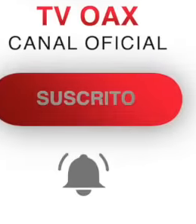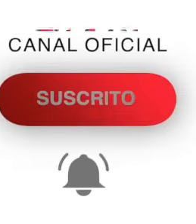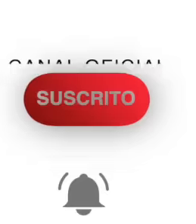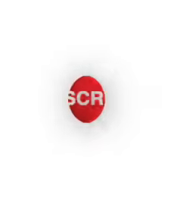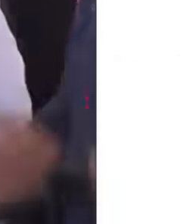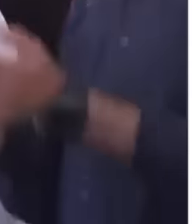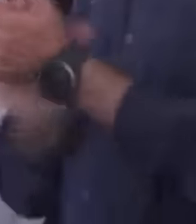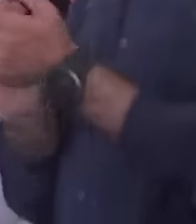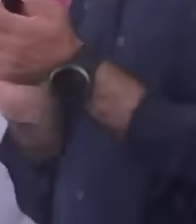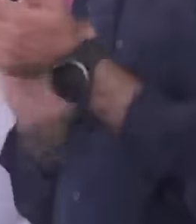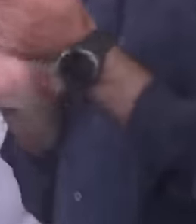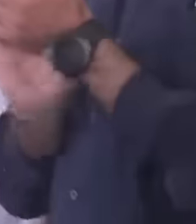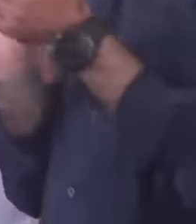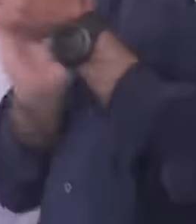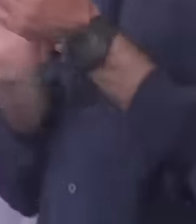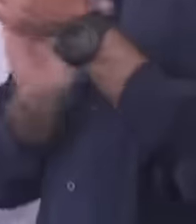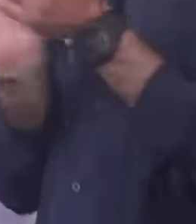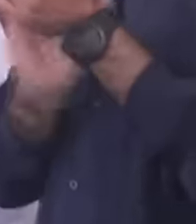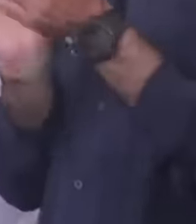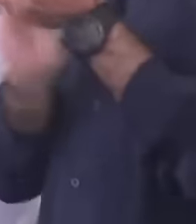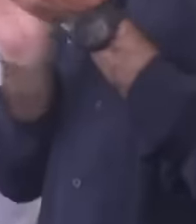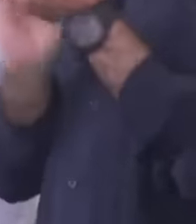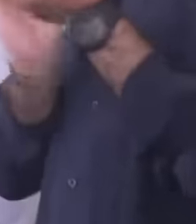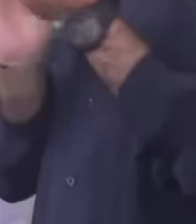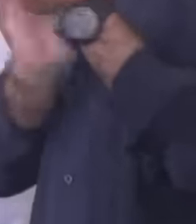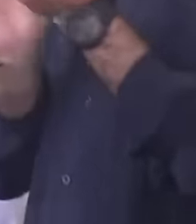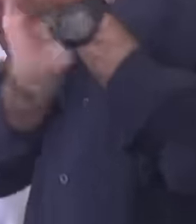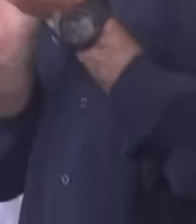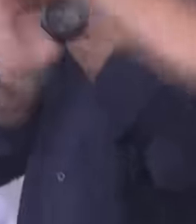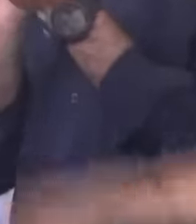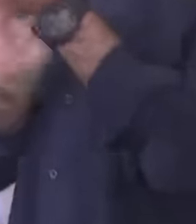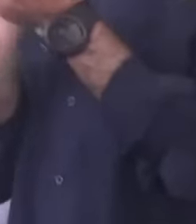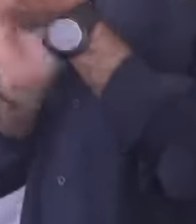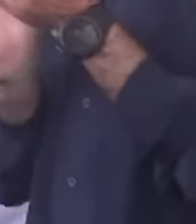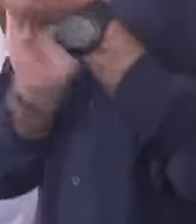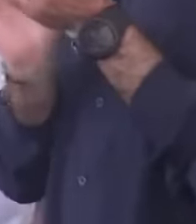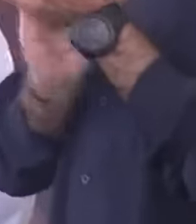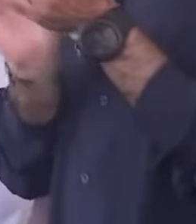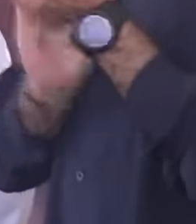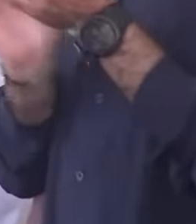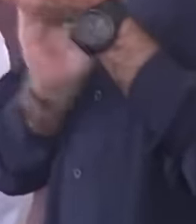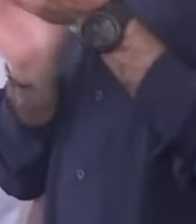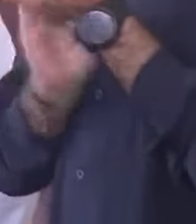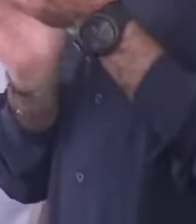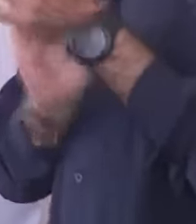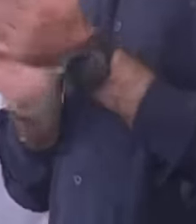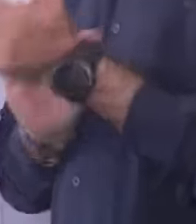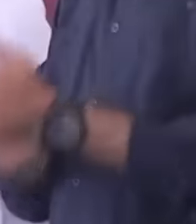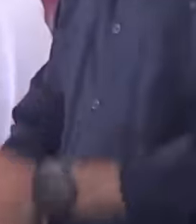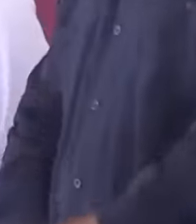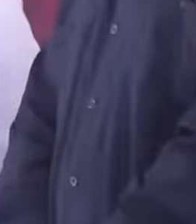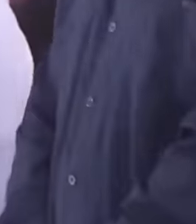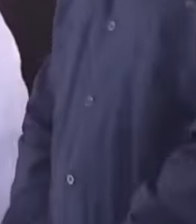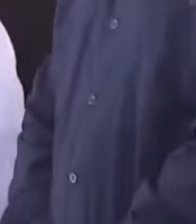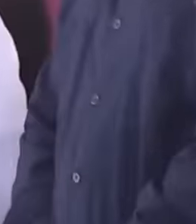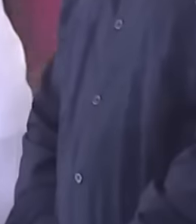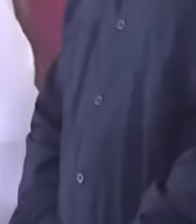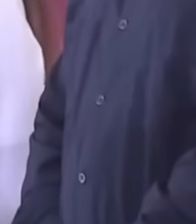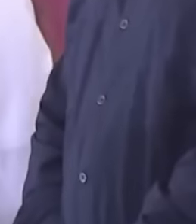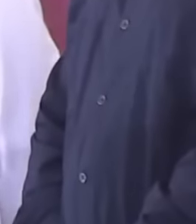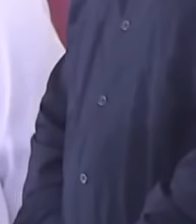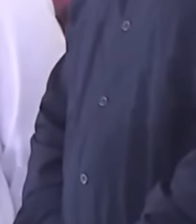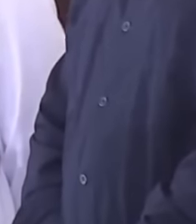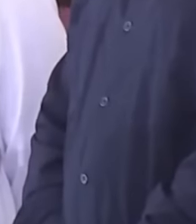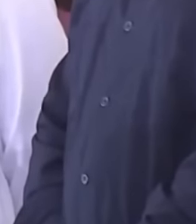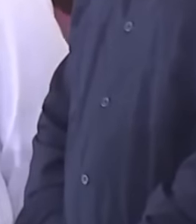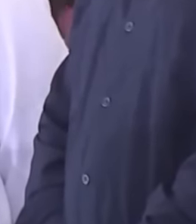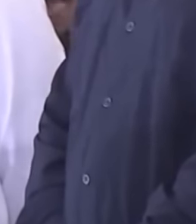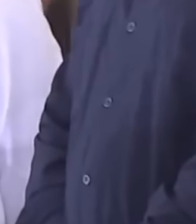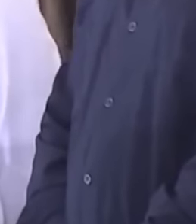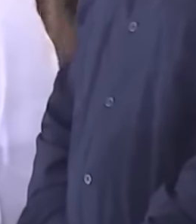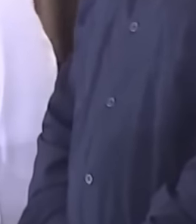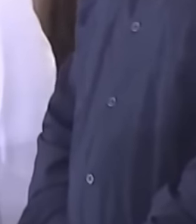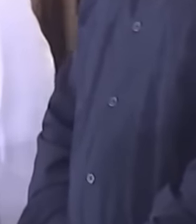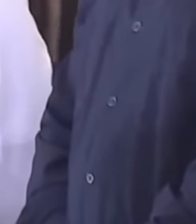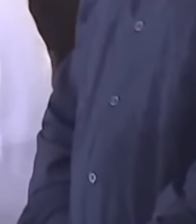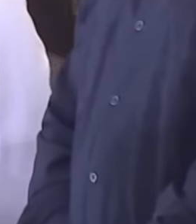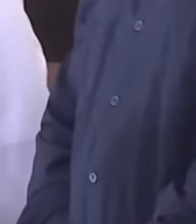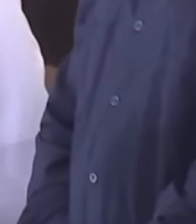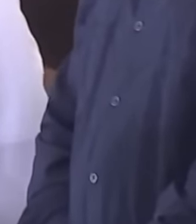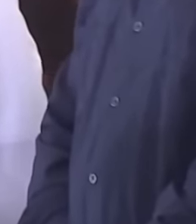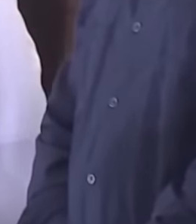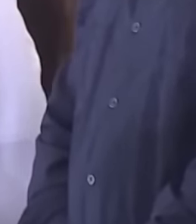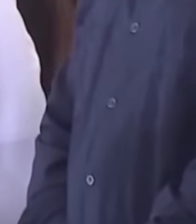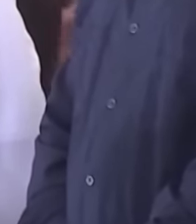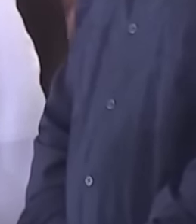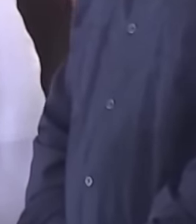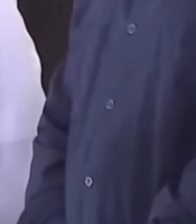Manuel López give of devils will delight you with his dance and hubbub president amlo this black woman